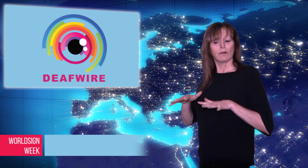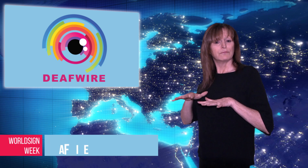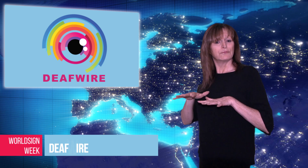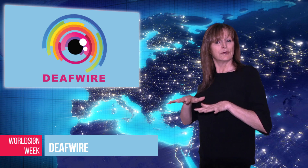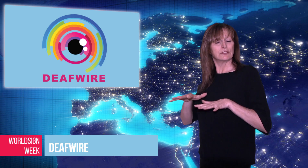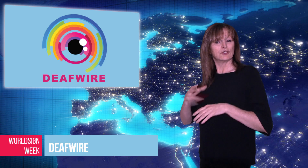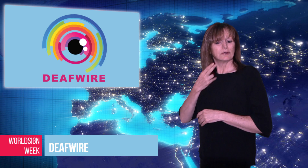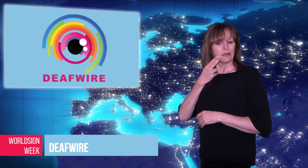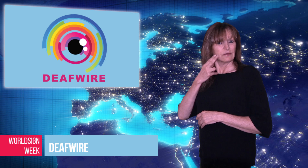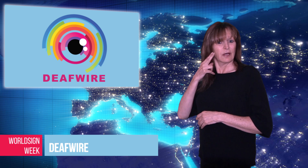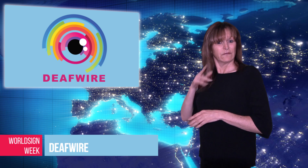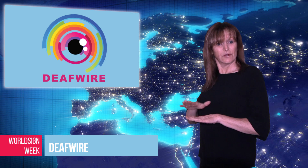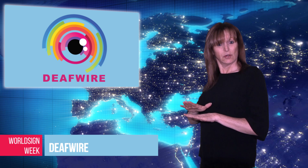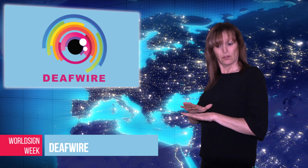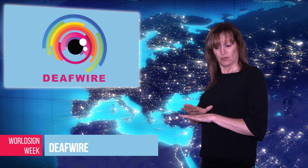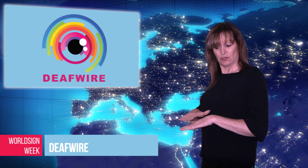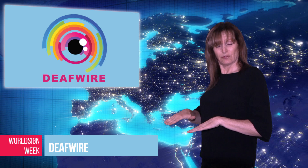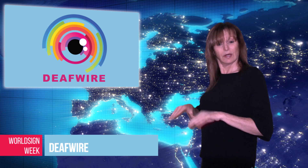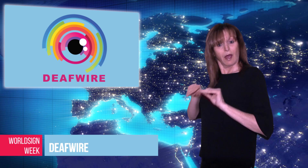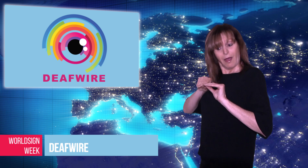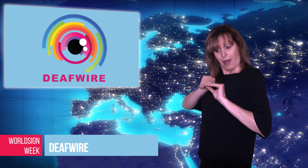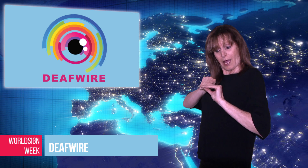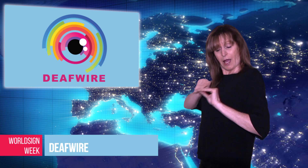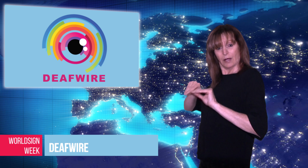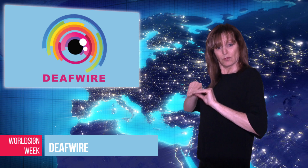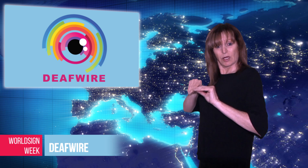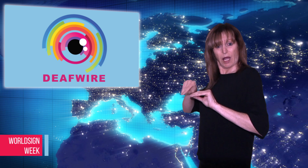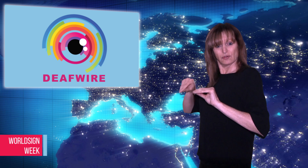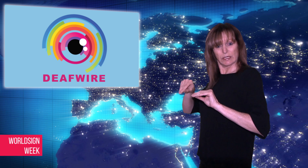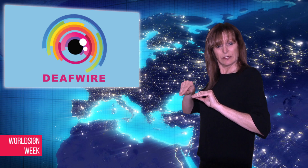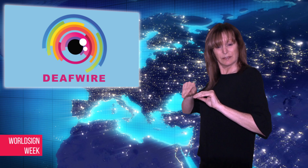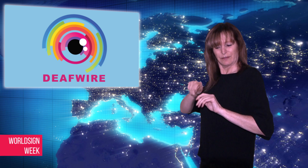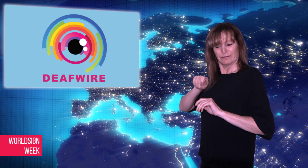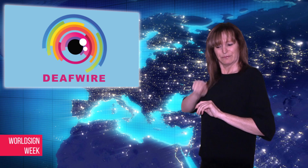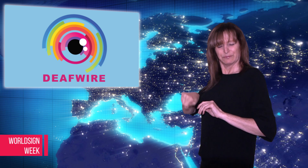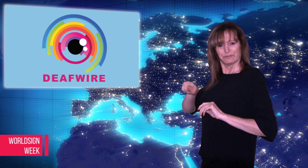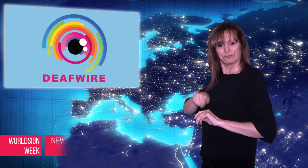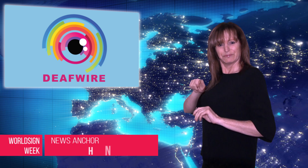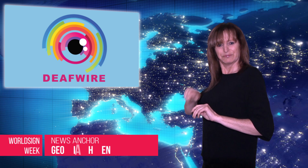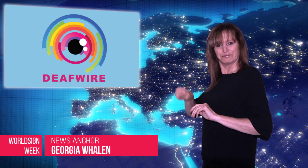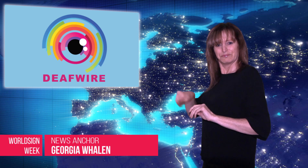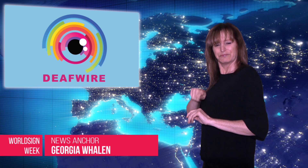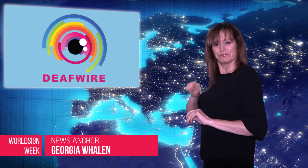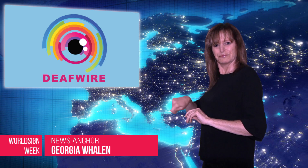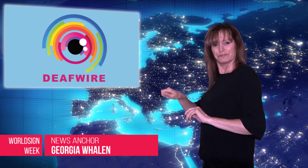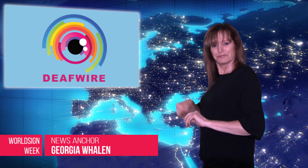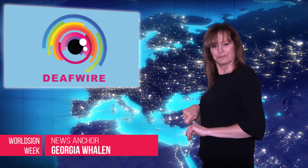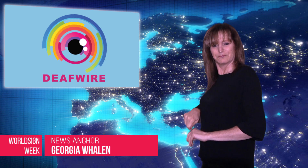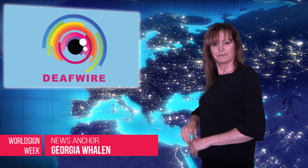Georgia: British Deaf children’s education slashed